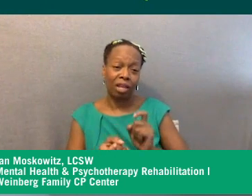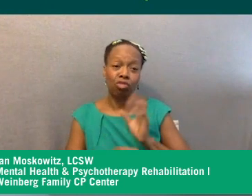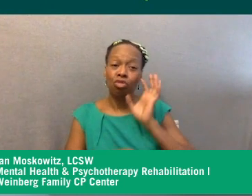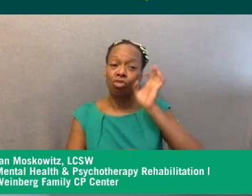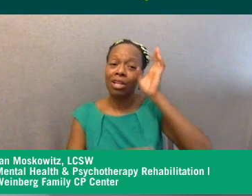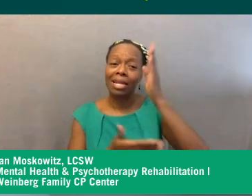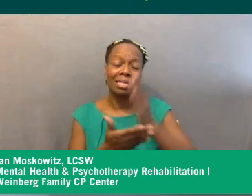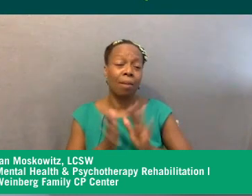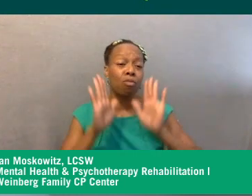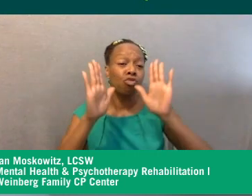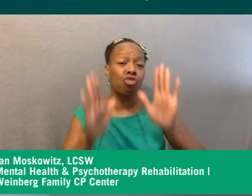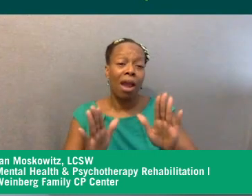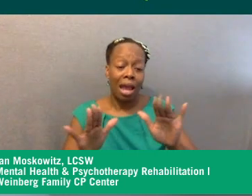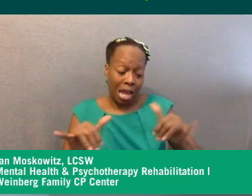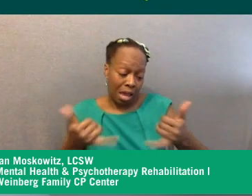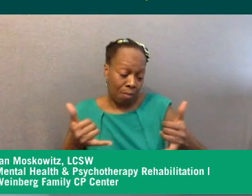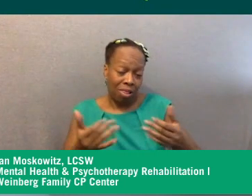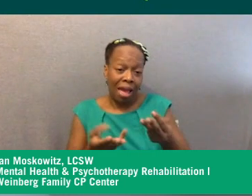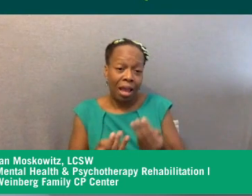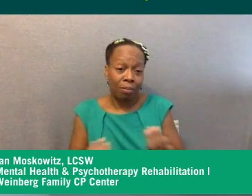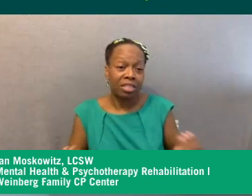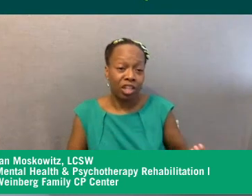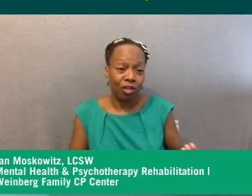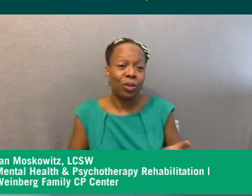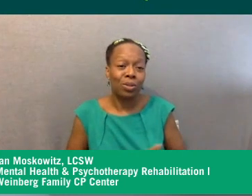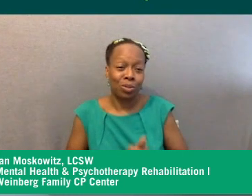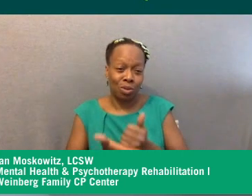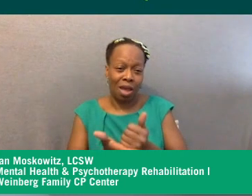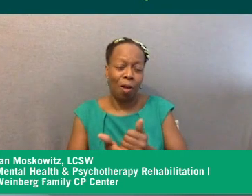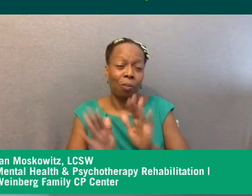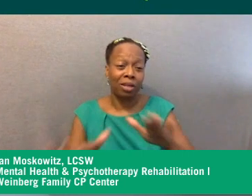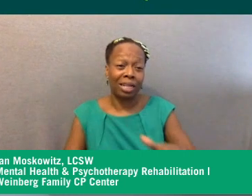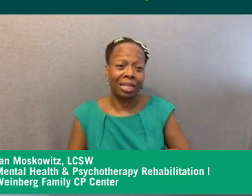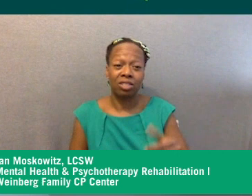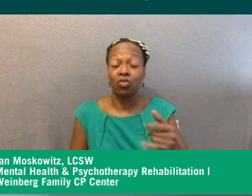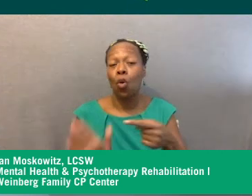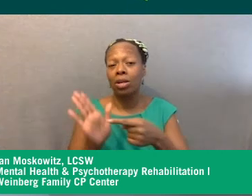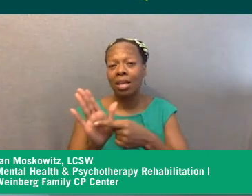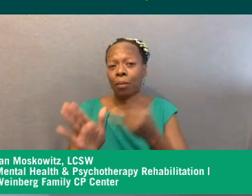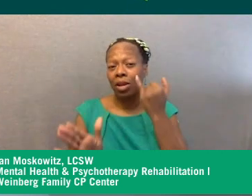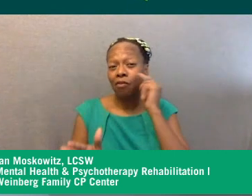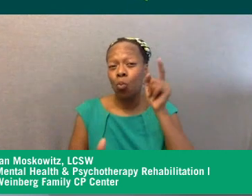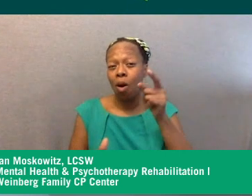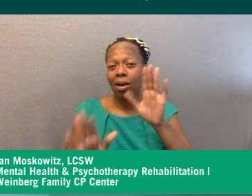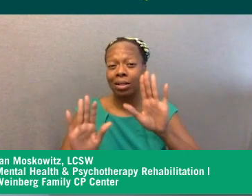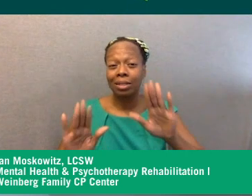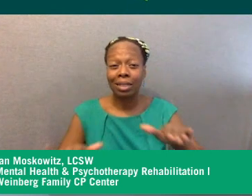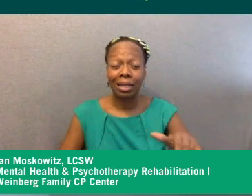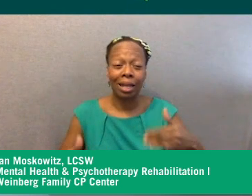and maybe has more contractures in their risks or their fine motor skills aren't great. You might find a really great therapist